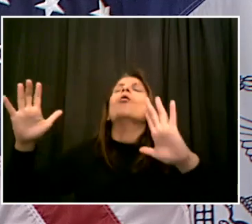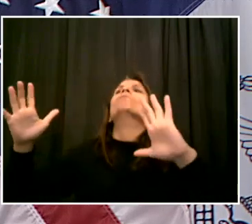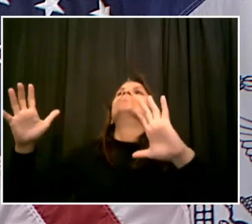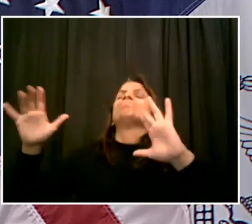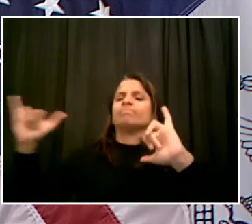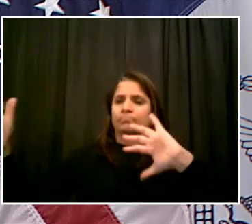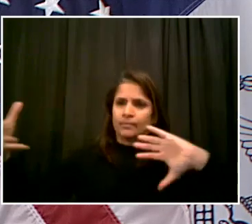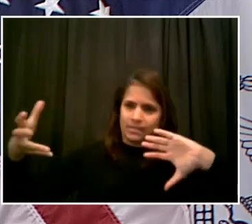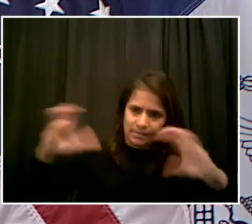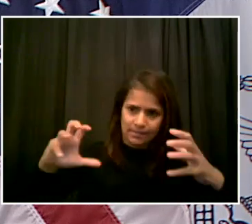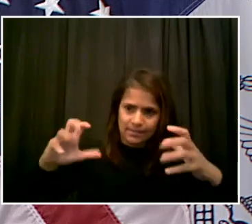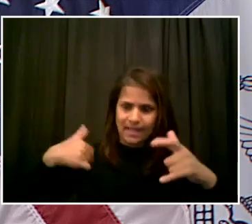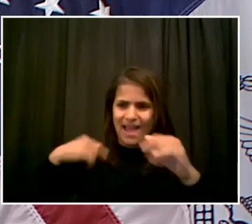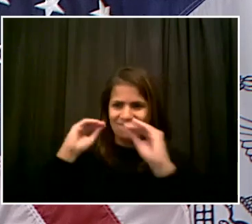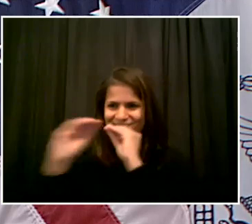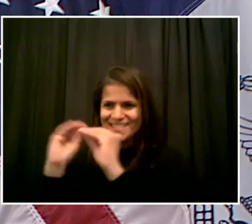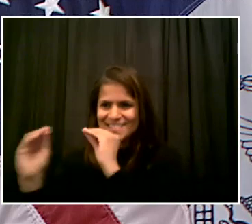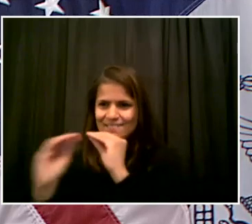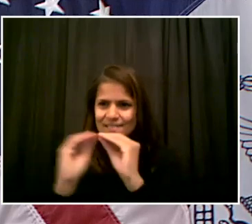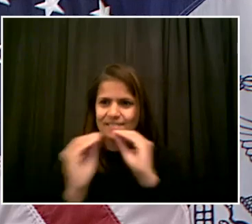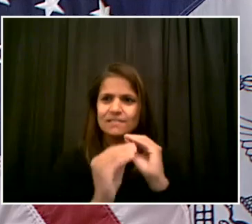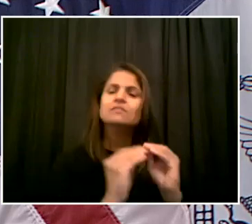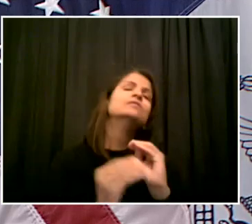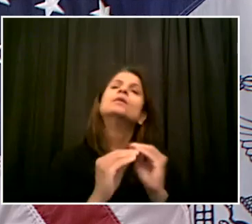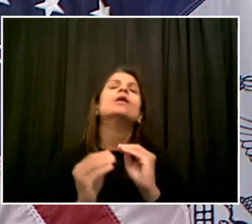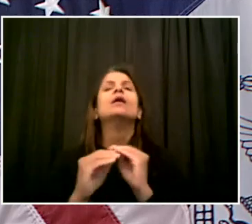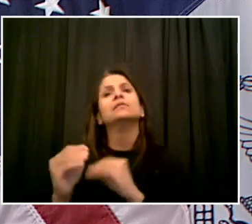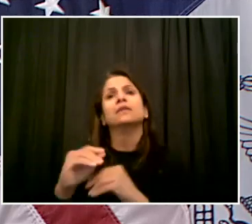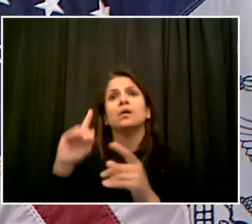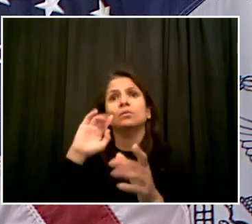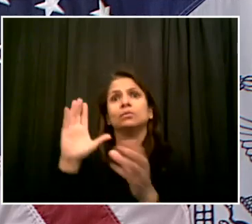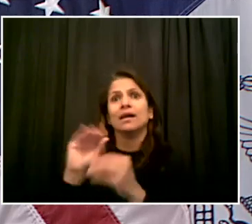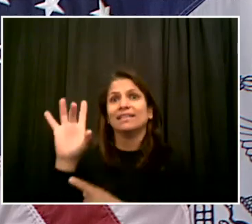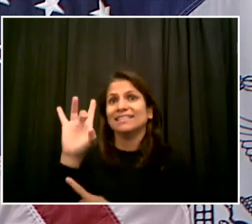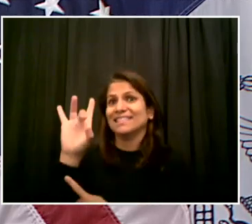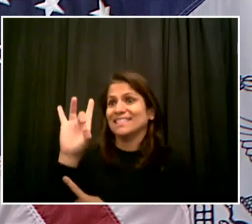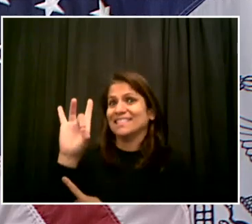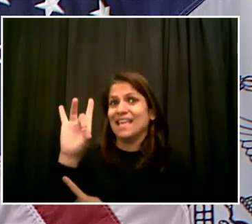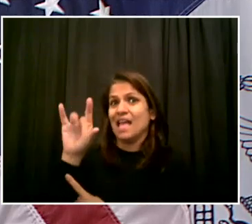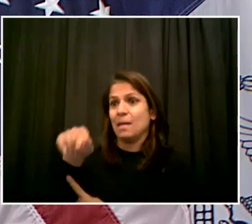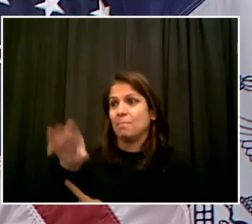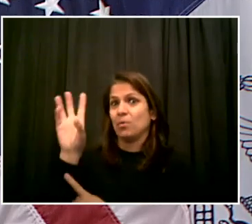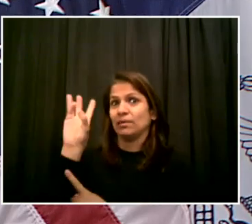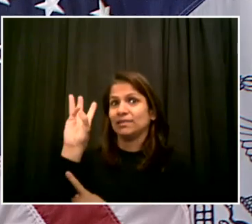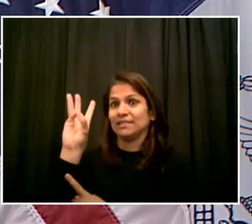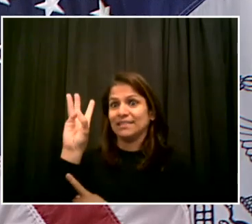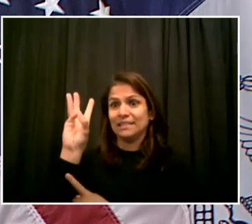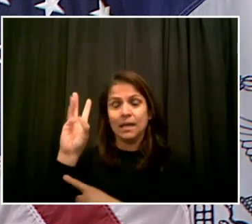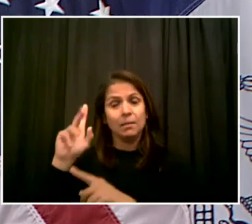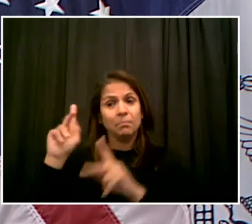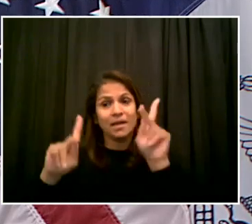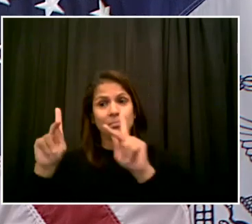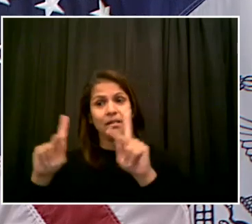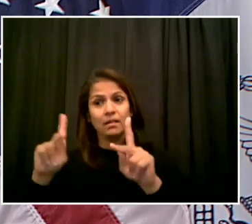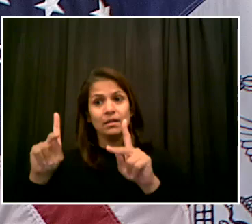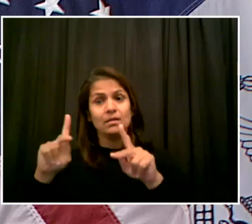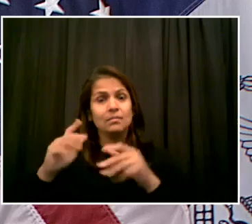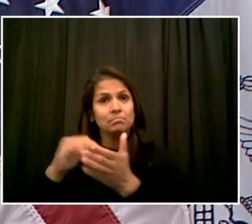OTHER. THTA'S WHAT WE MUST DO. SO THAT'S WHAT I